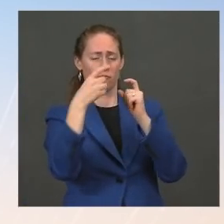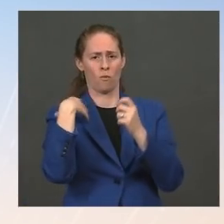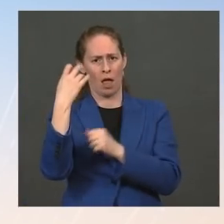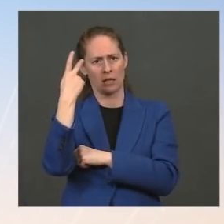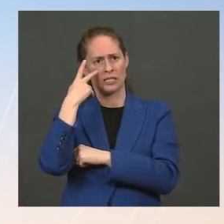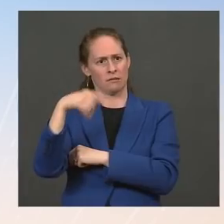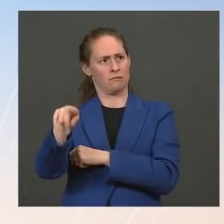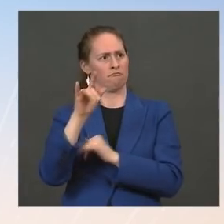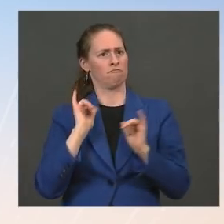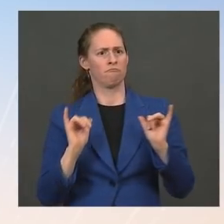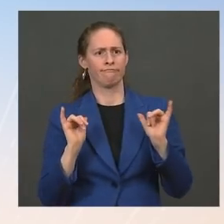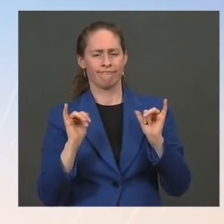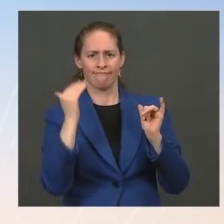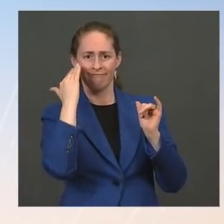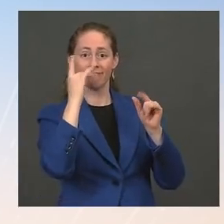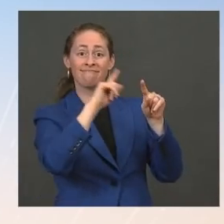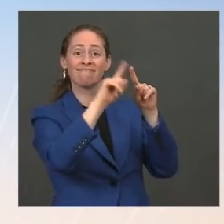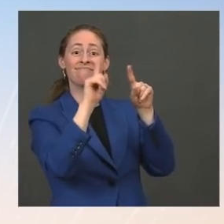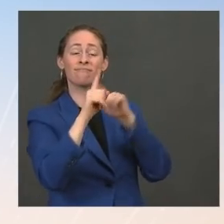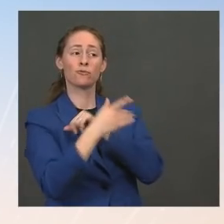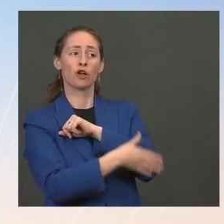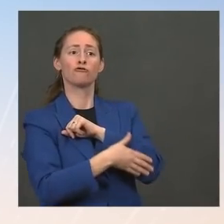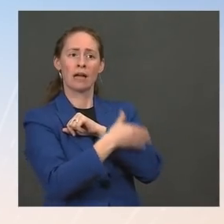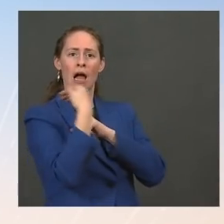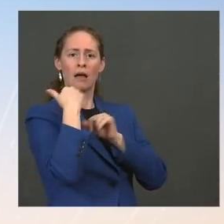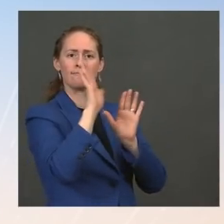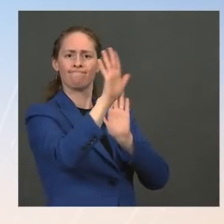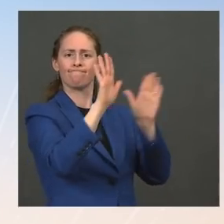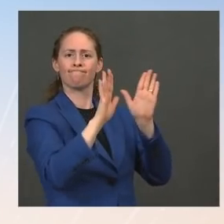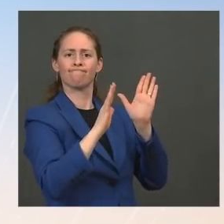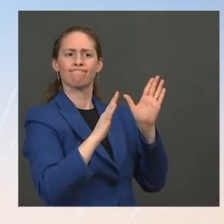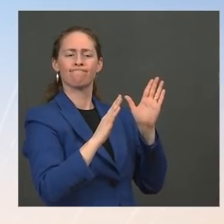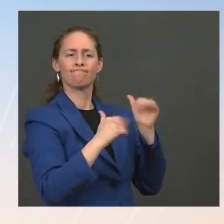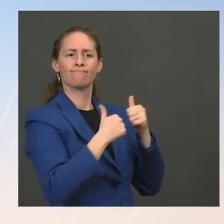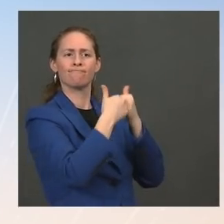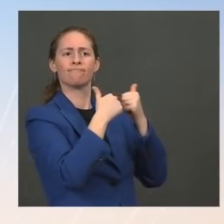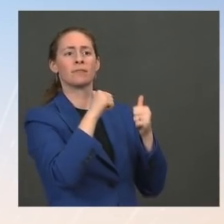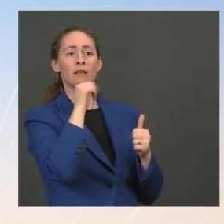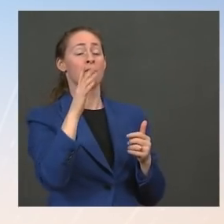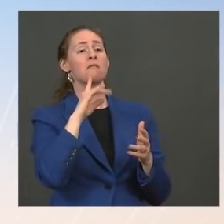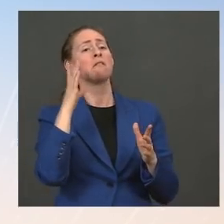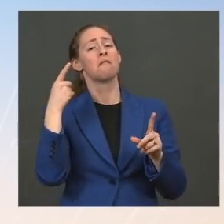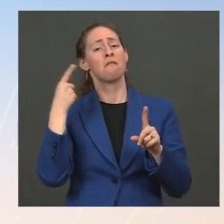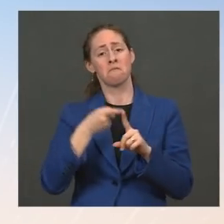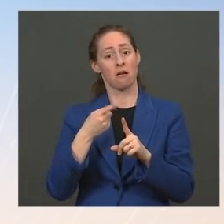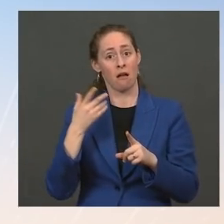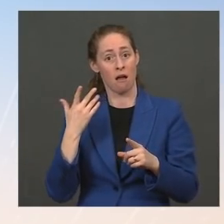is that it's not just about having vaccine doses as it is about ensuring there's operational capacity,